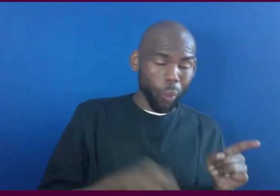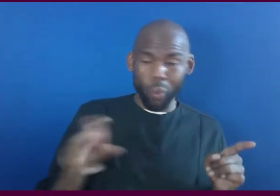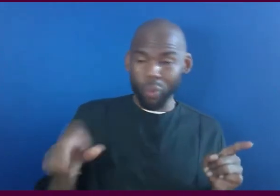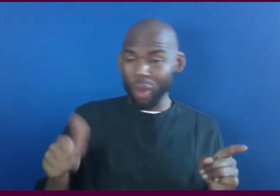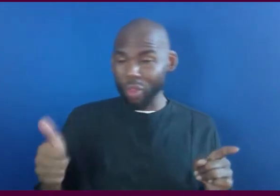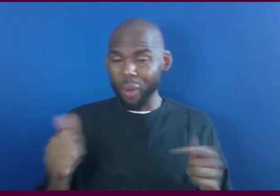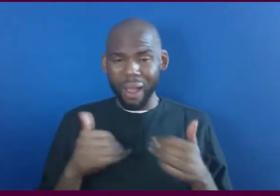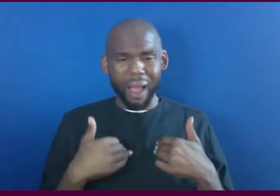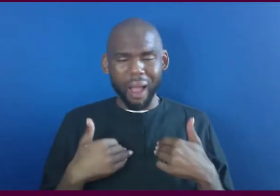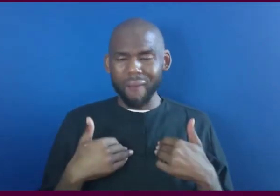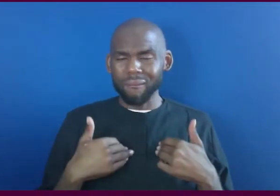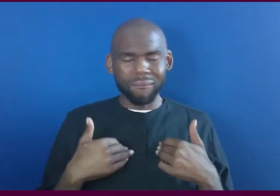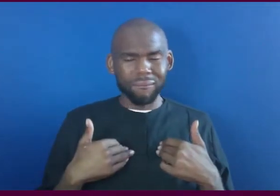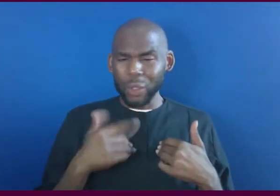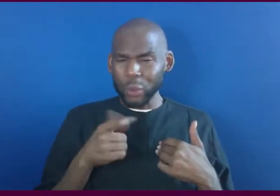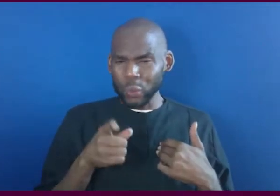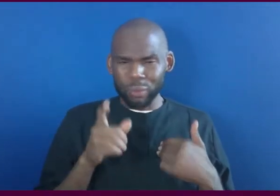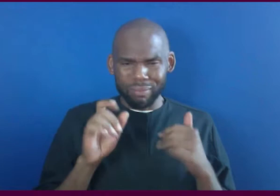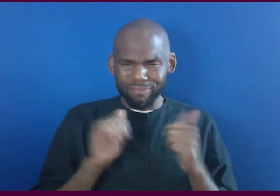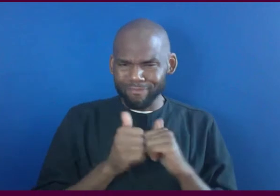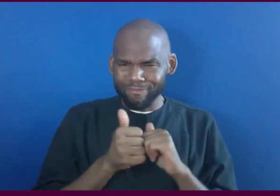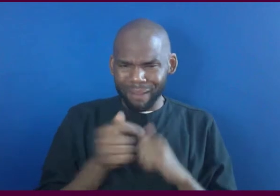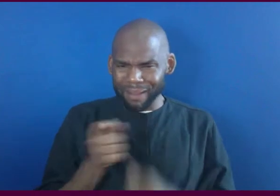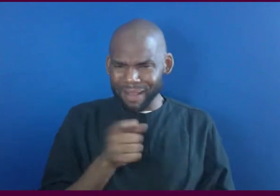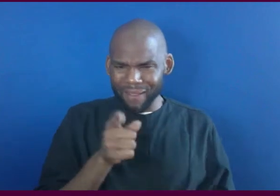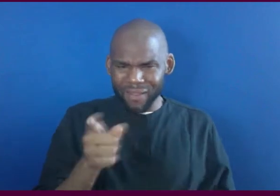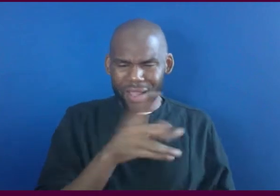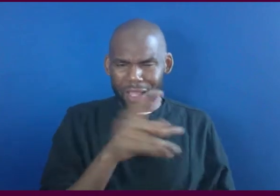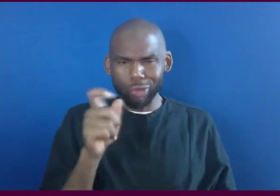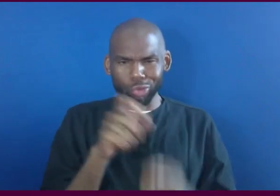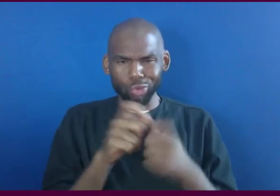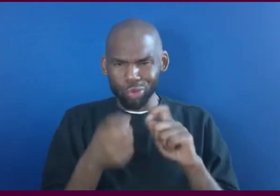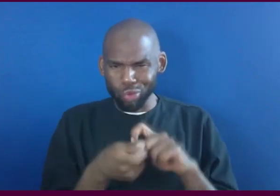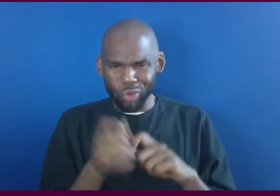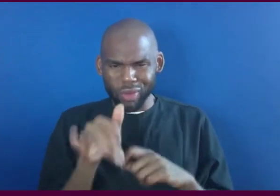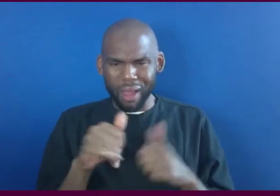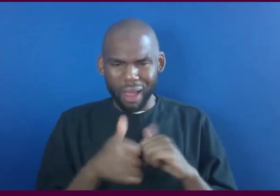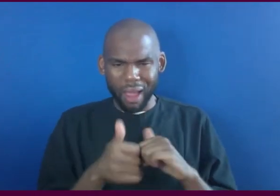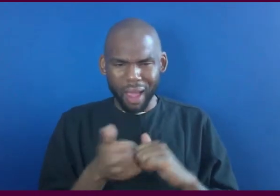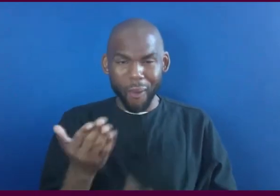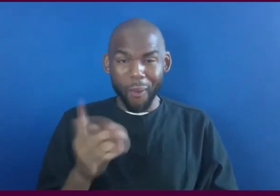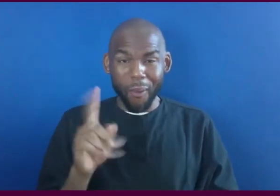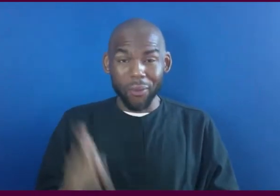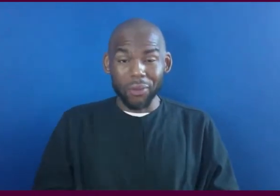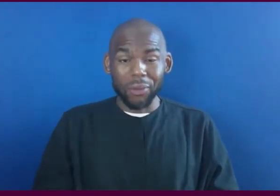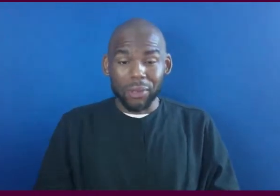How have you been able to navigate that and turn that kind of on its head?